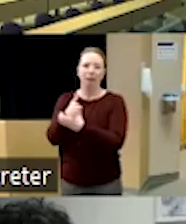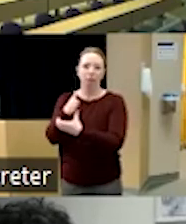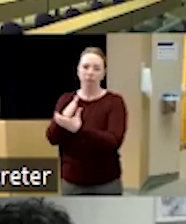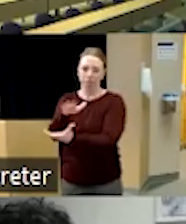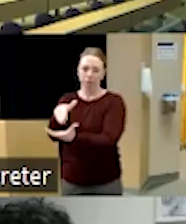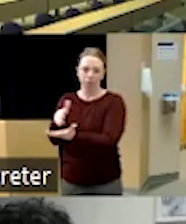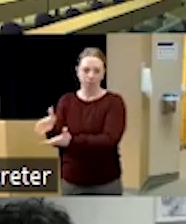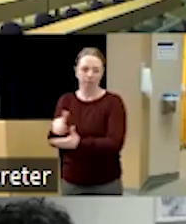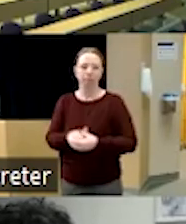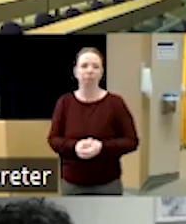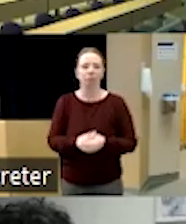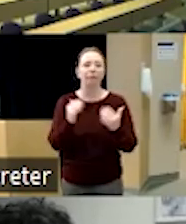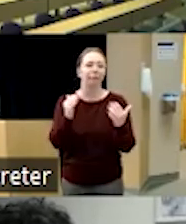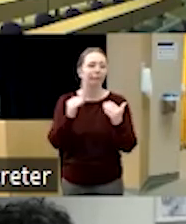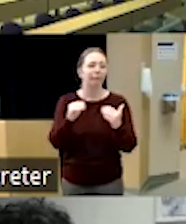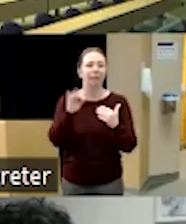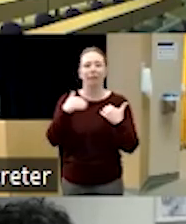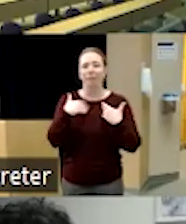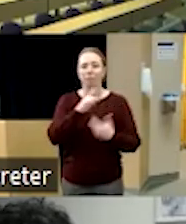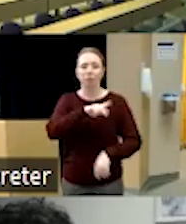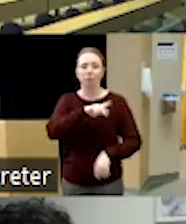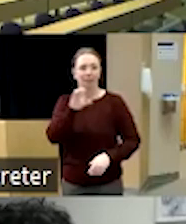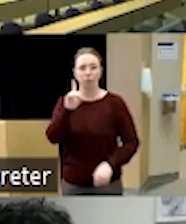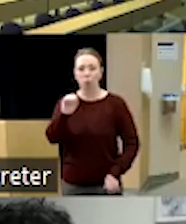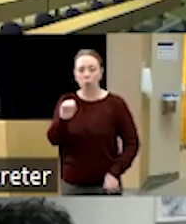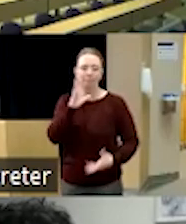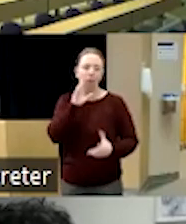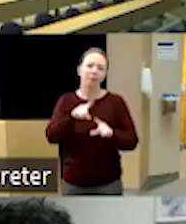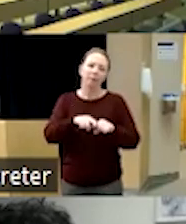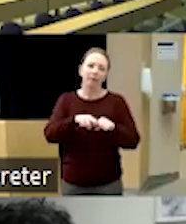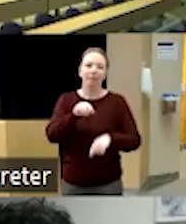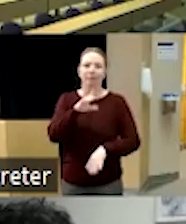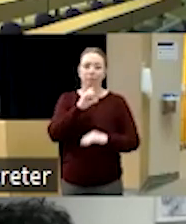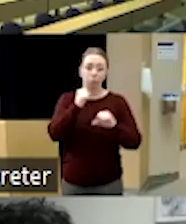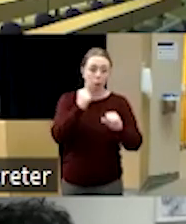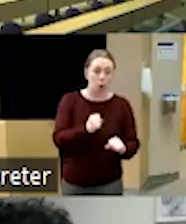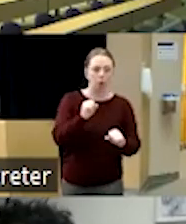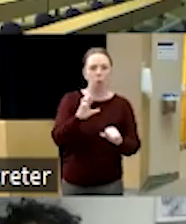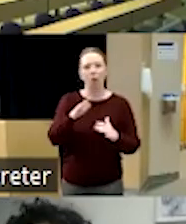um personality disorders depends a little bit on the severity um psychotic disorders